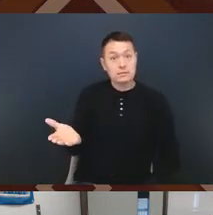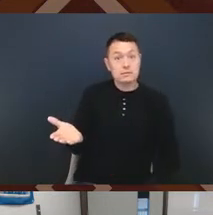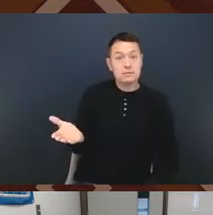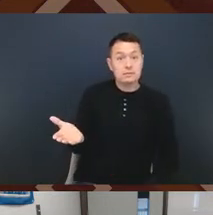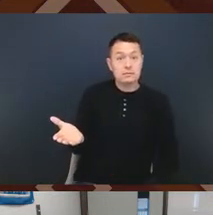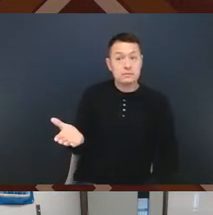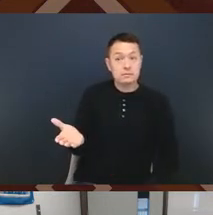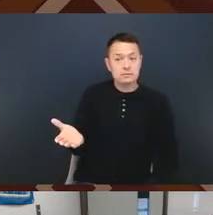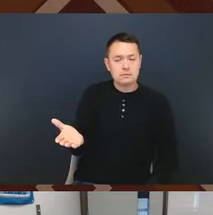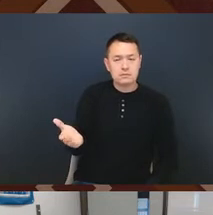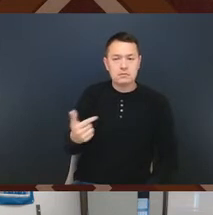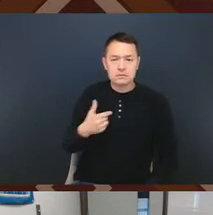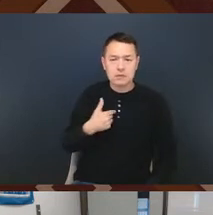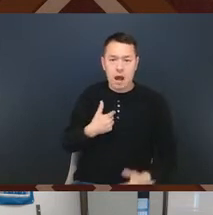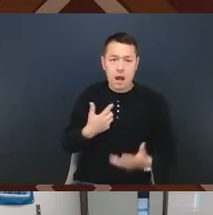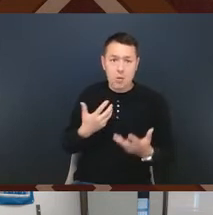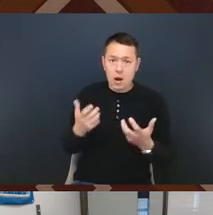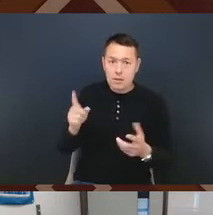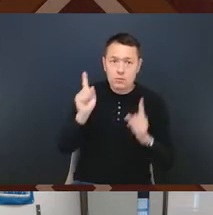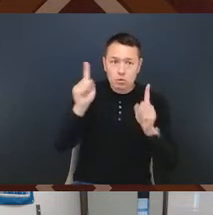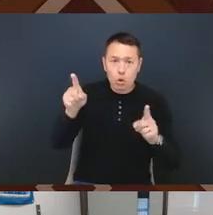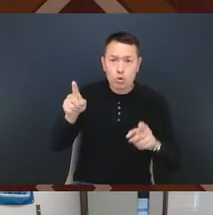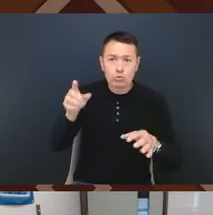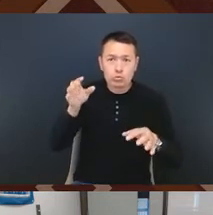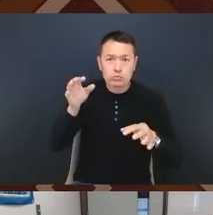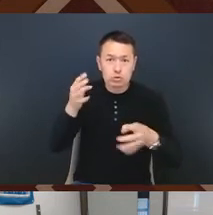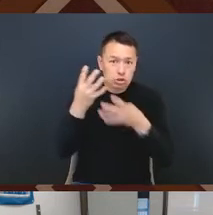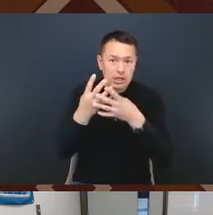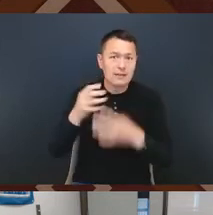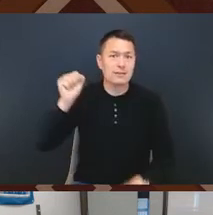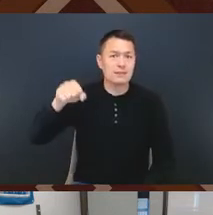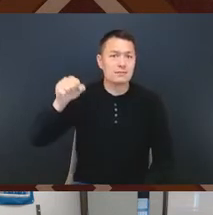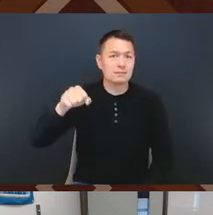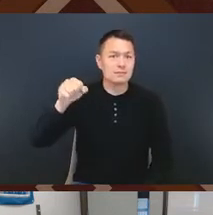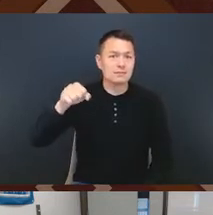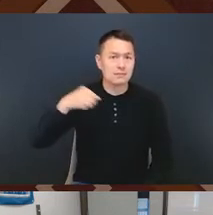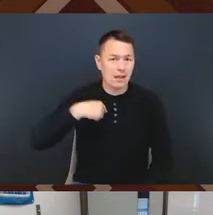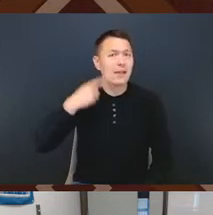I would want him to go to jail. I think he should serve ten to 20 years,